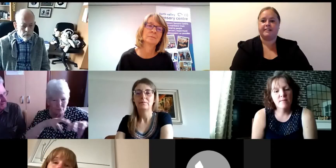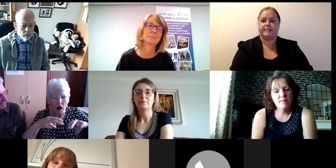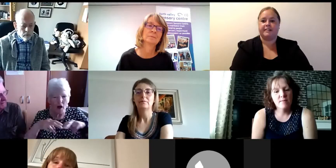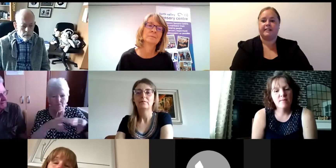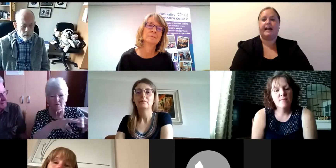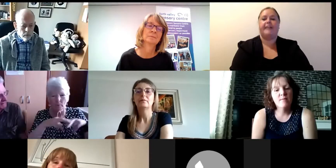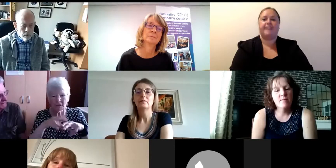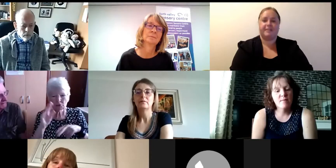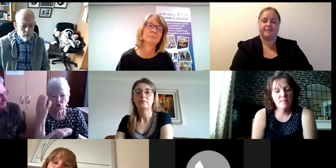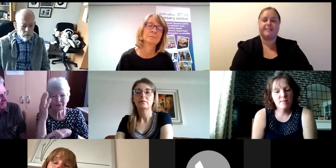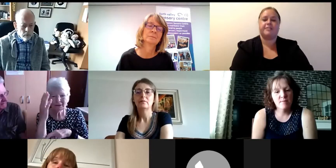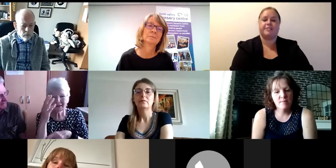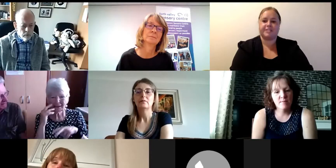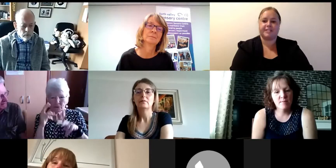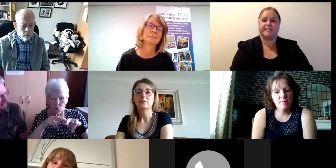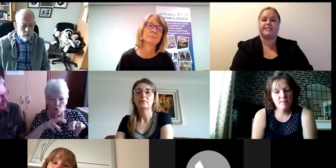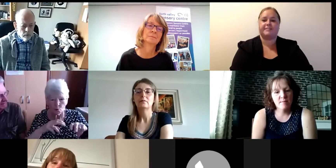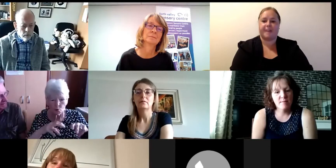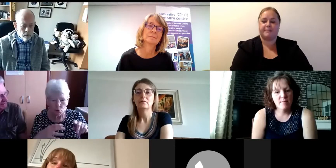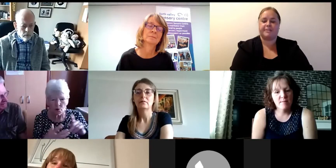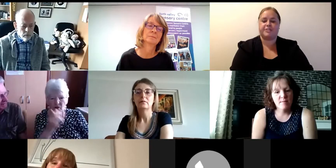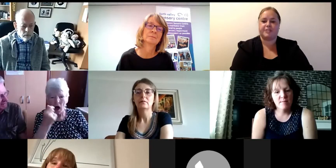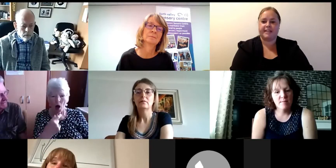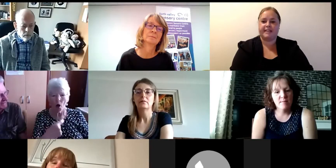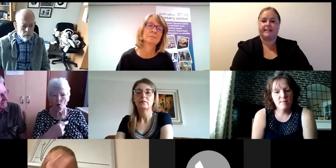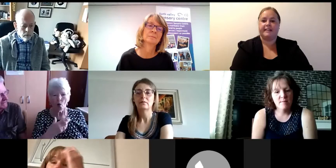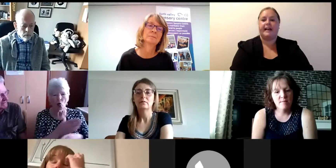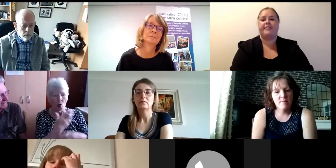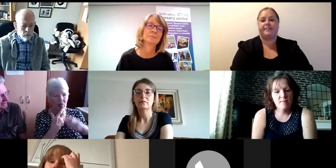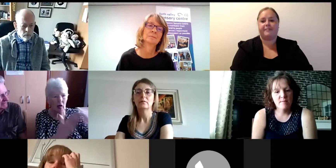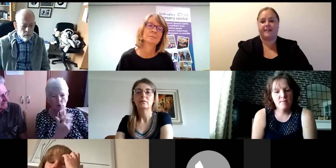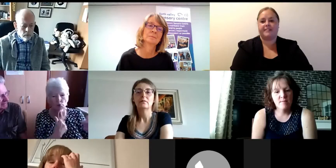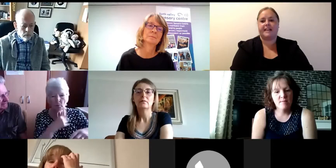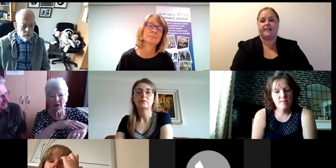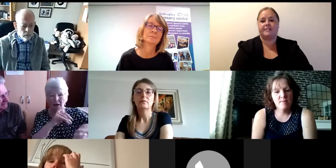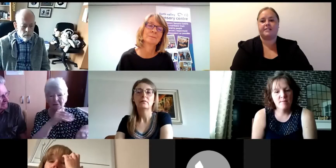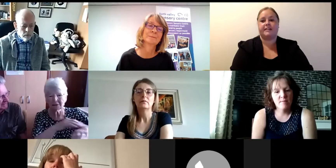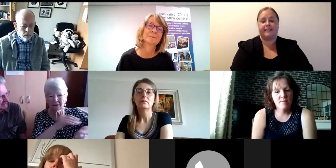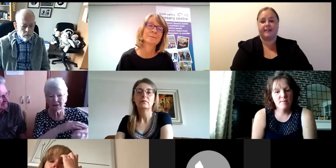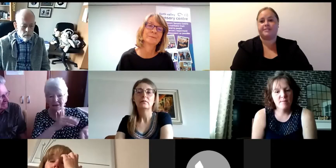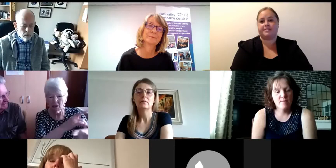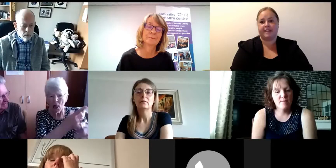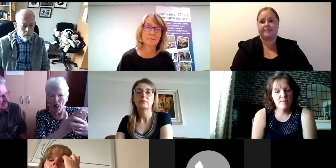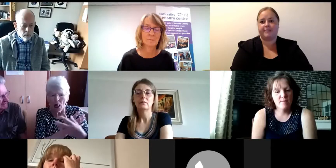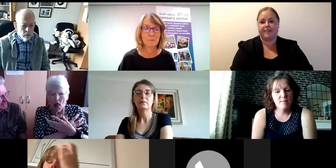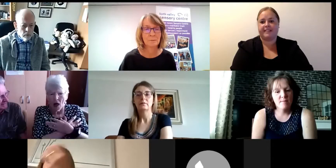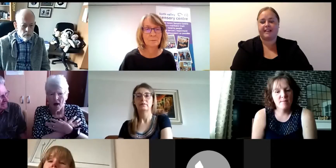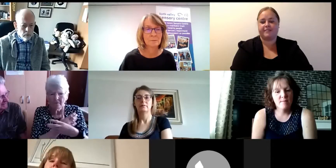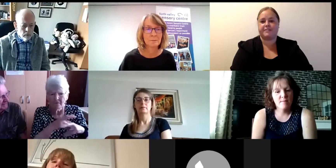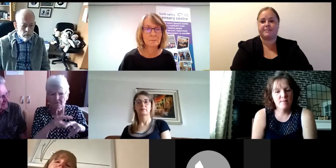and they researched the family tree and they found out which was great.